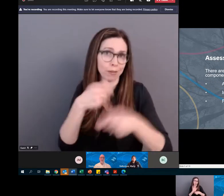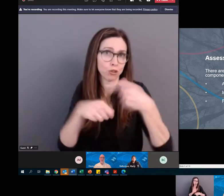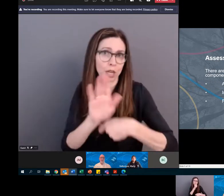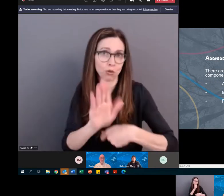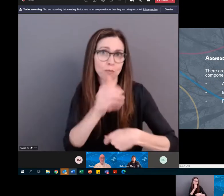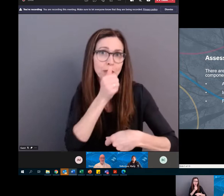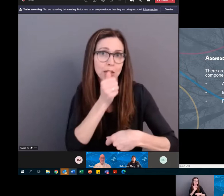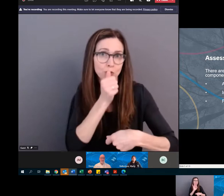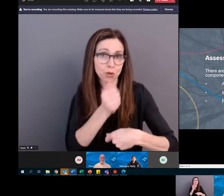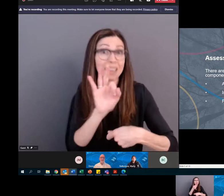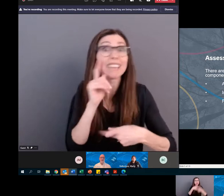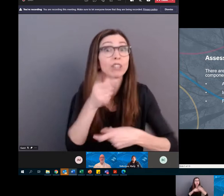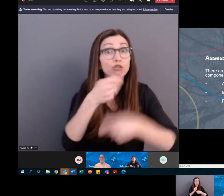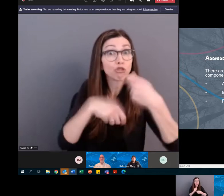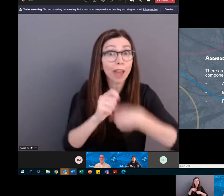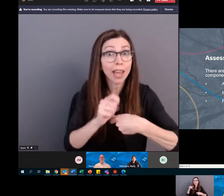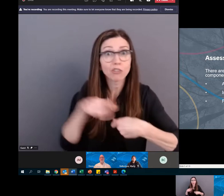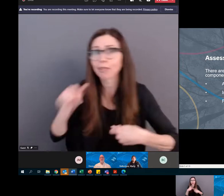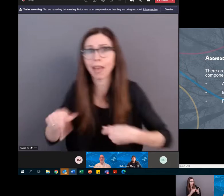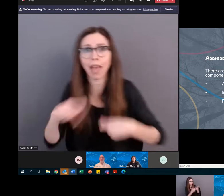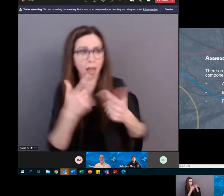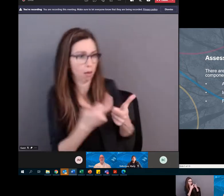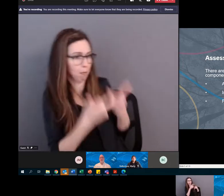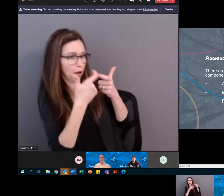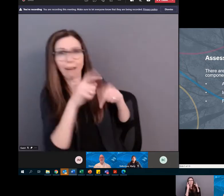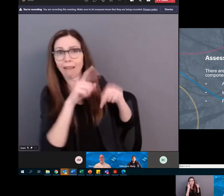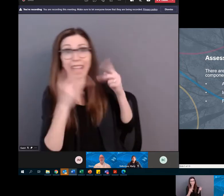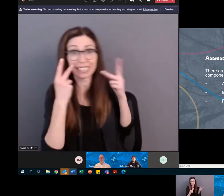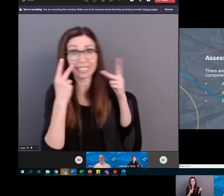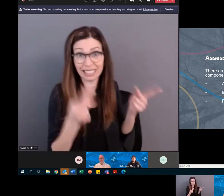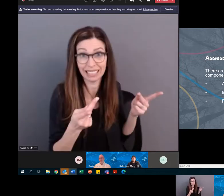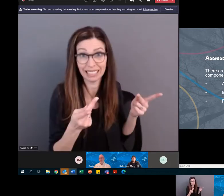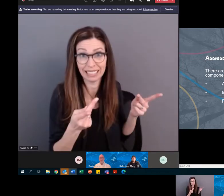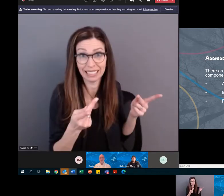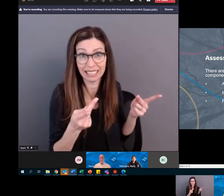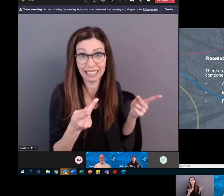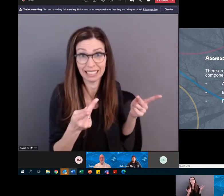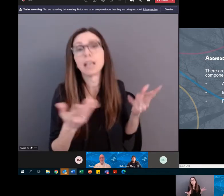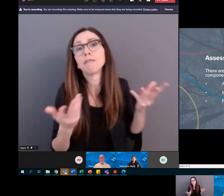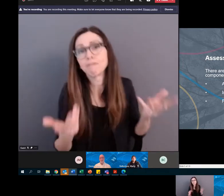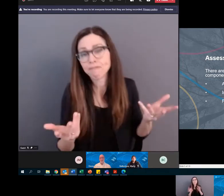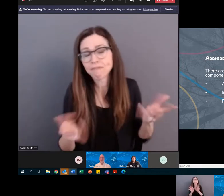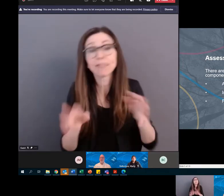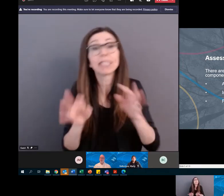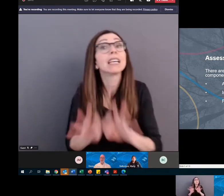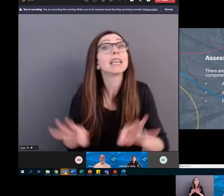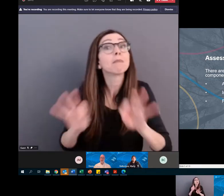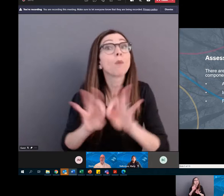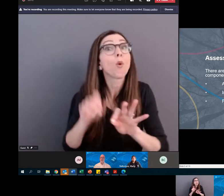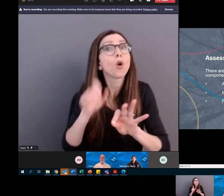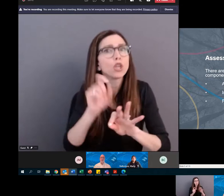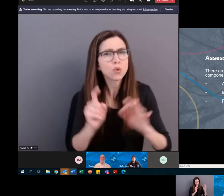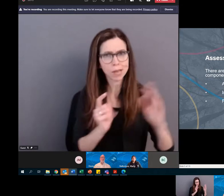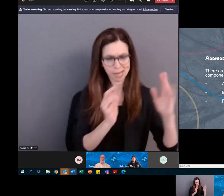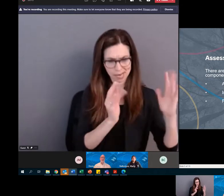it's a good idea to upload your support material a few days in advance of the application cut-off date